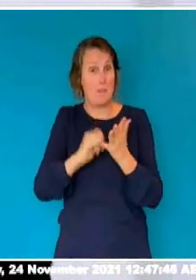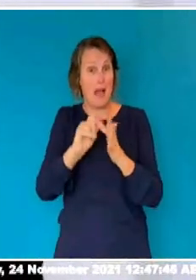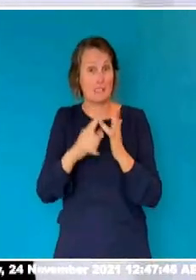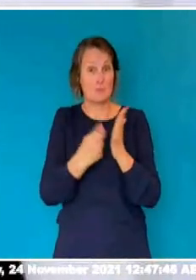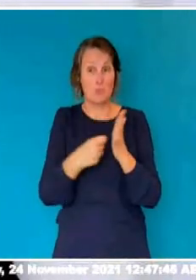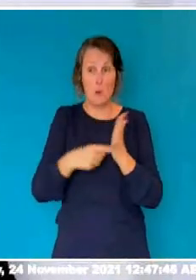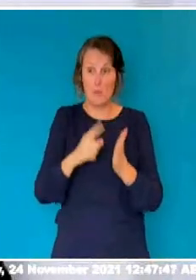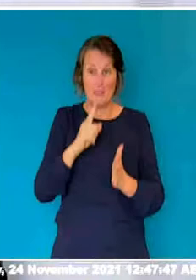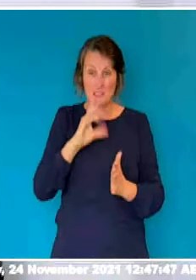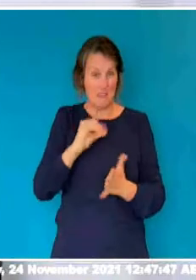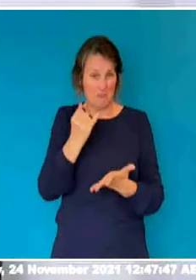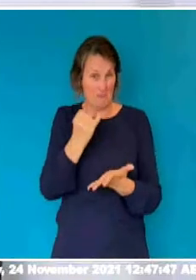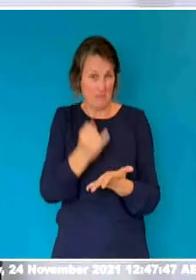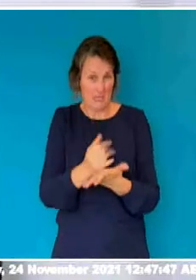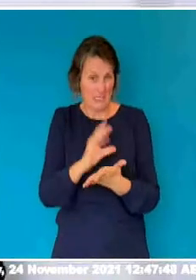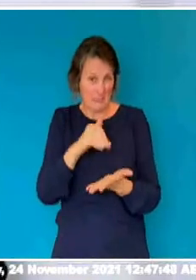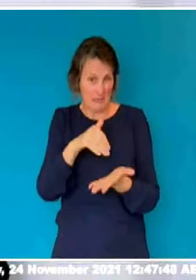their arrangements? MR AIKMAN: Yes.